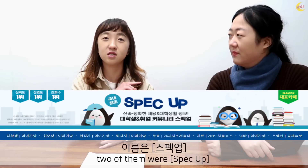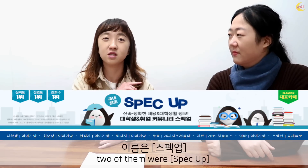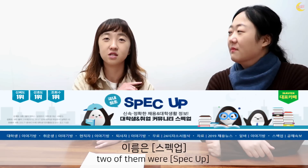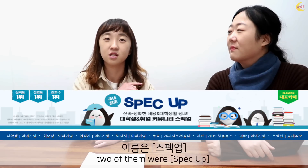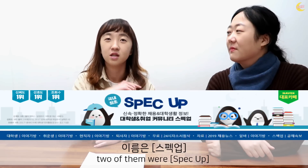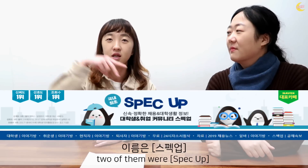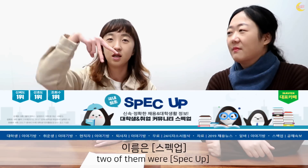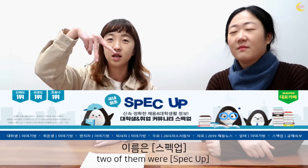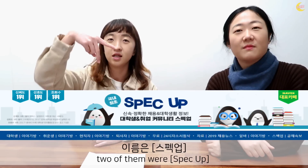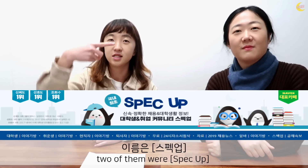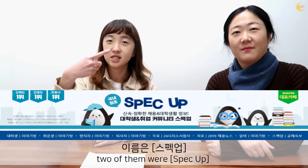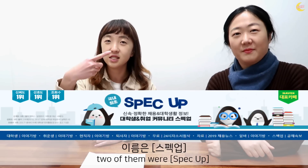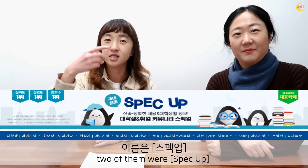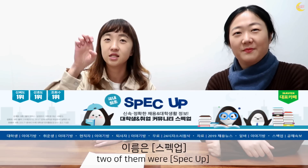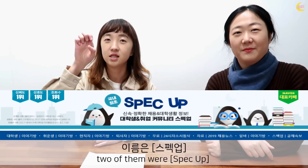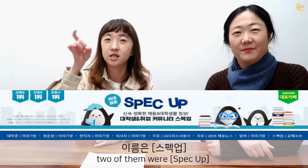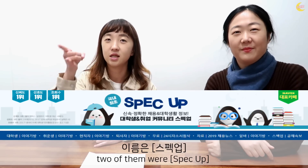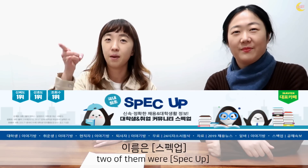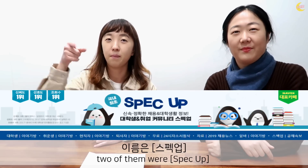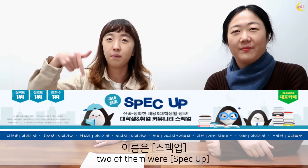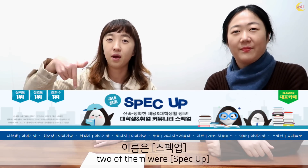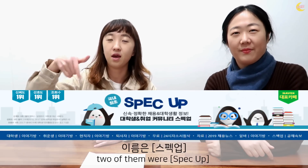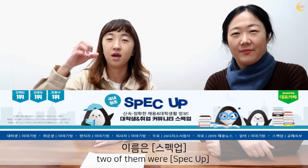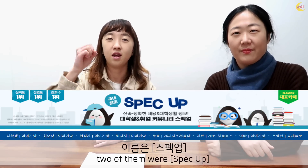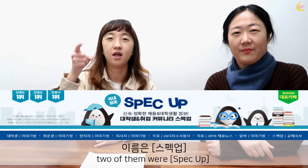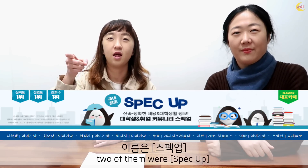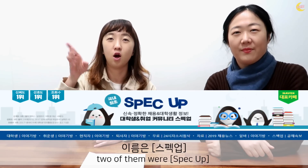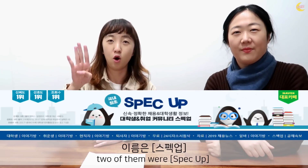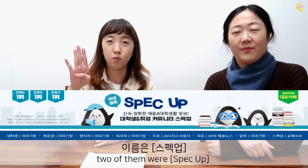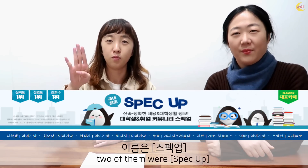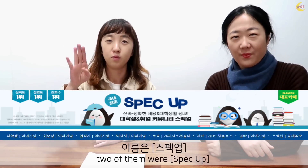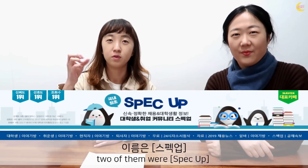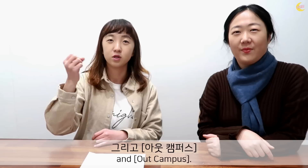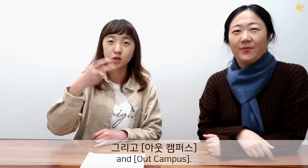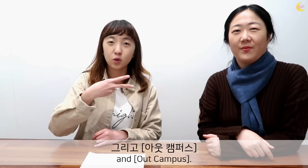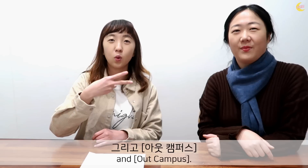two of them were [Spec Up]